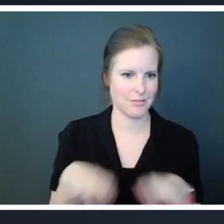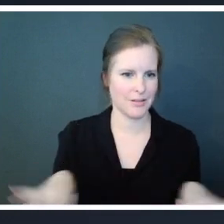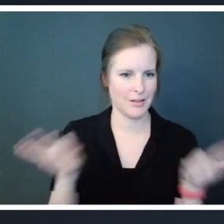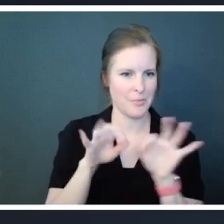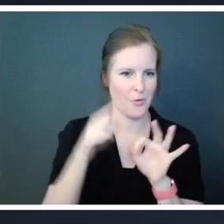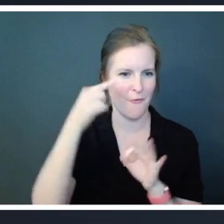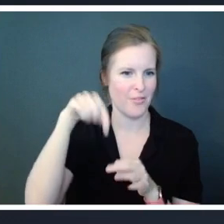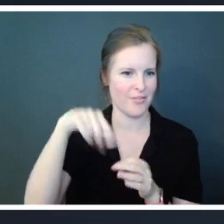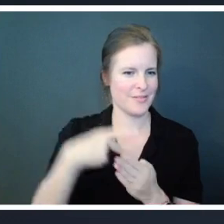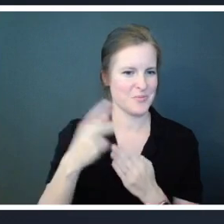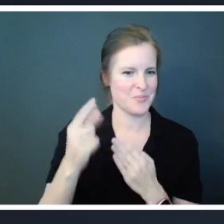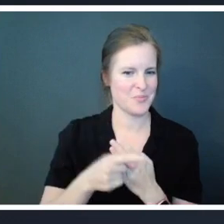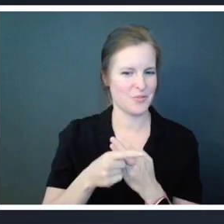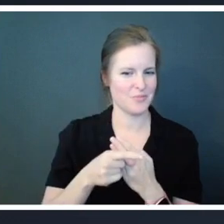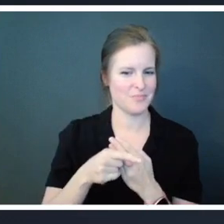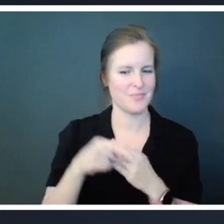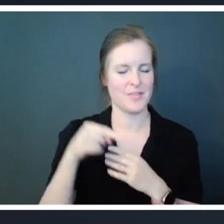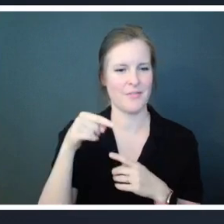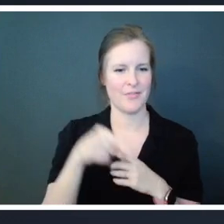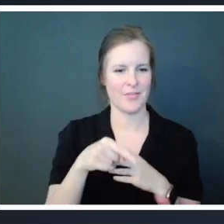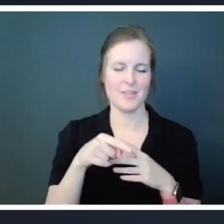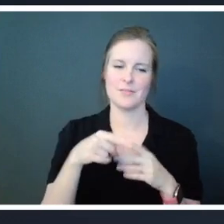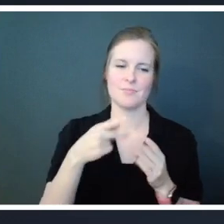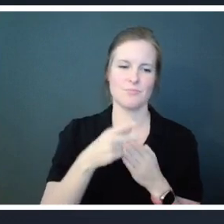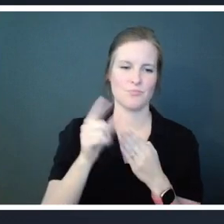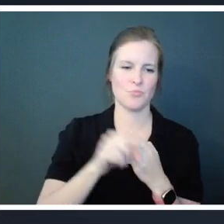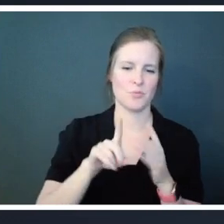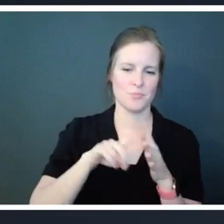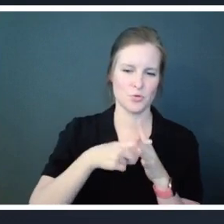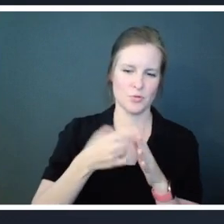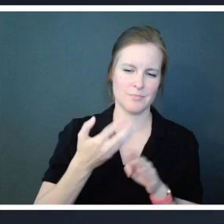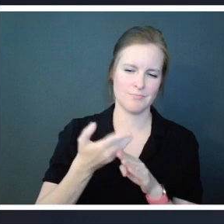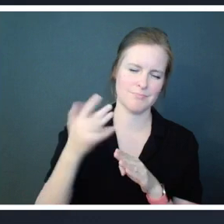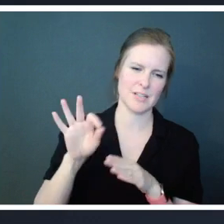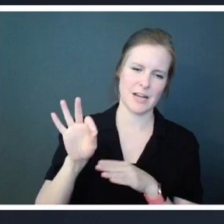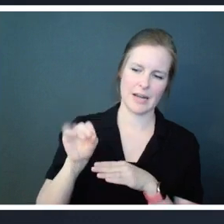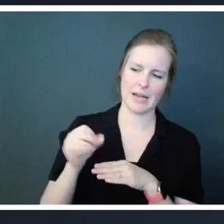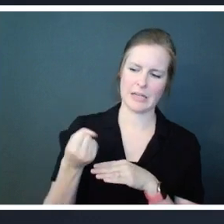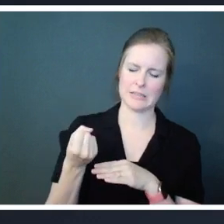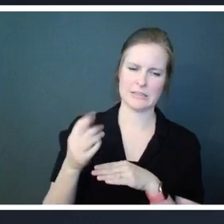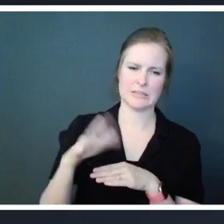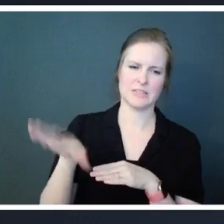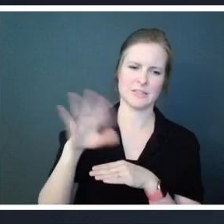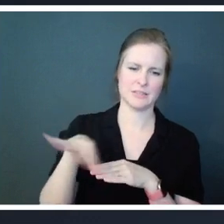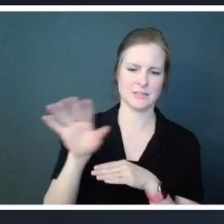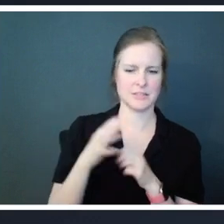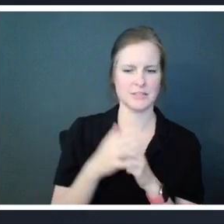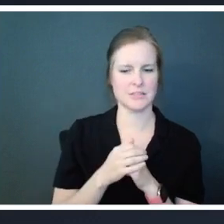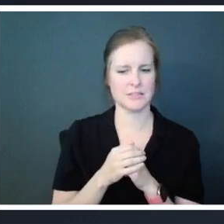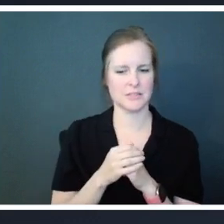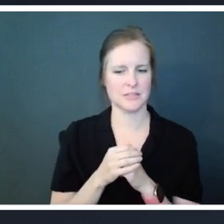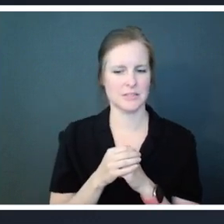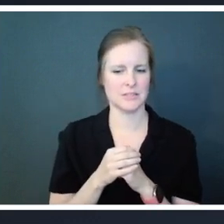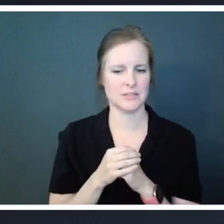early '90s. And it consists of a similar style art contest, where youth submit their own duck stamp